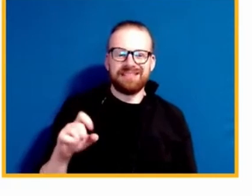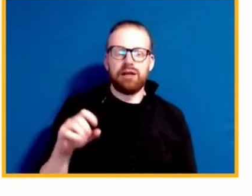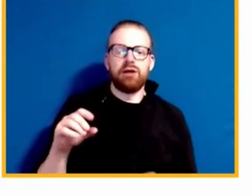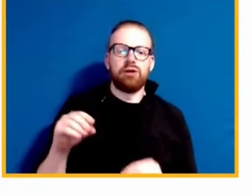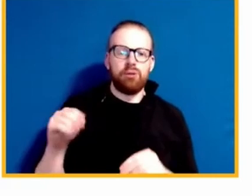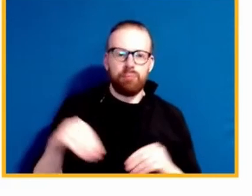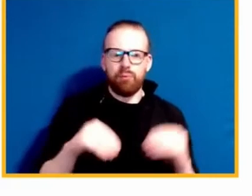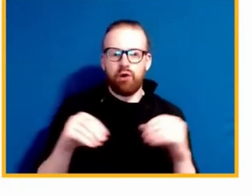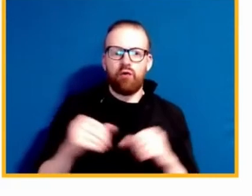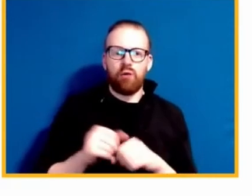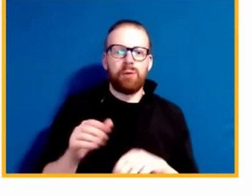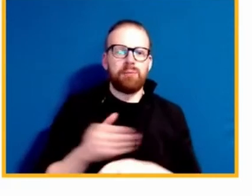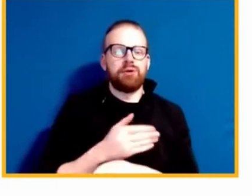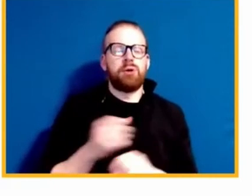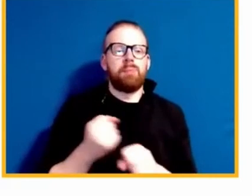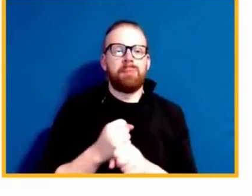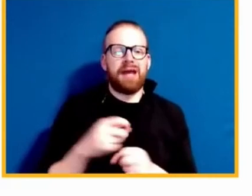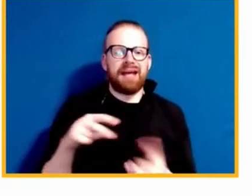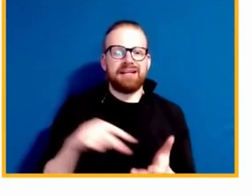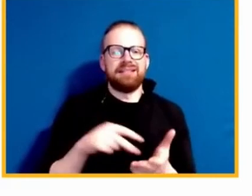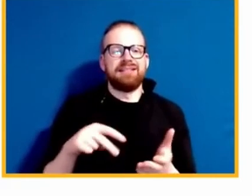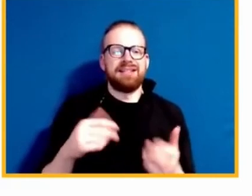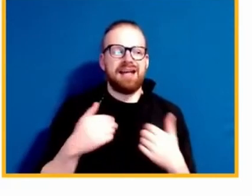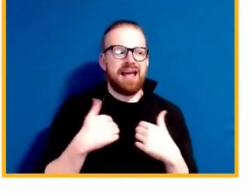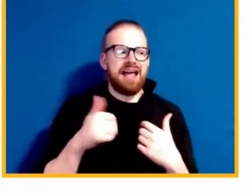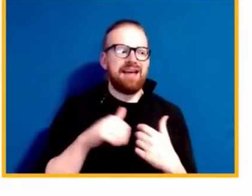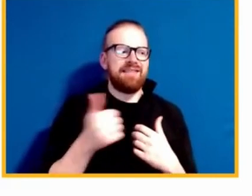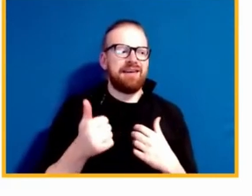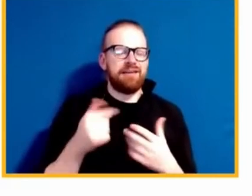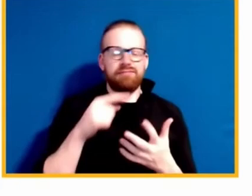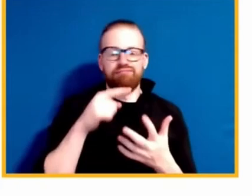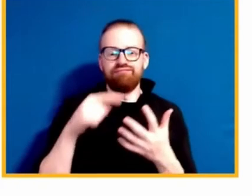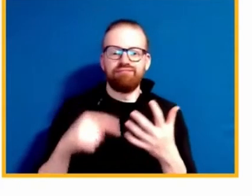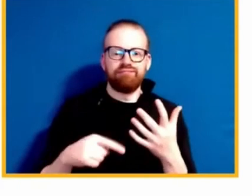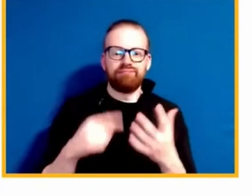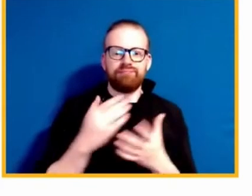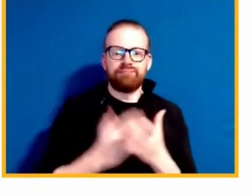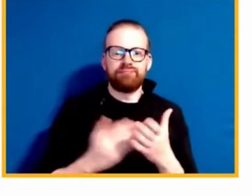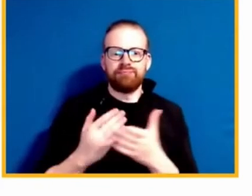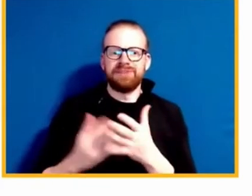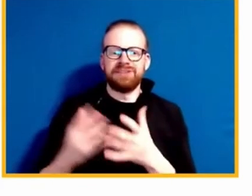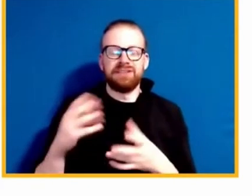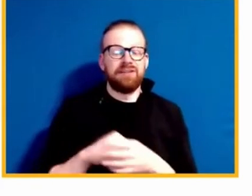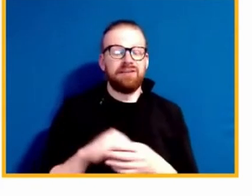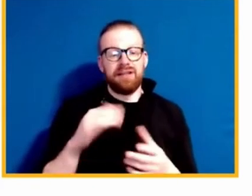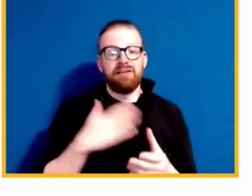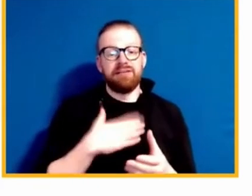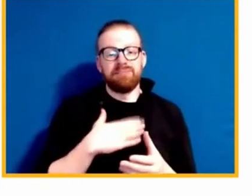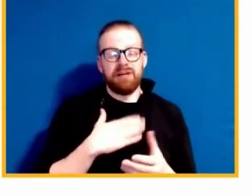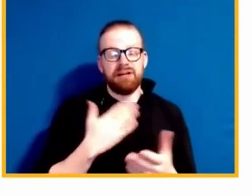music and make it into a dance that has all these other elements to it. That was kind of my big takeaway from it.